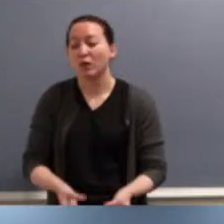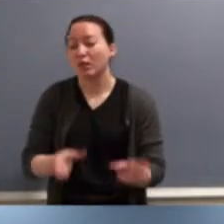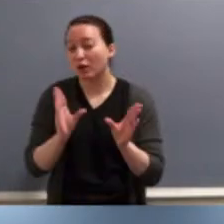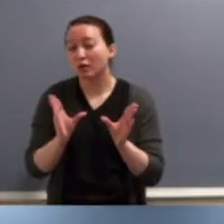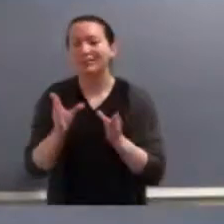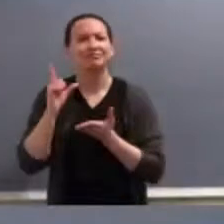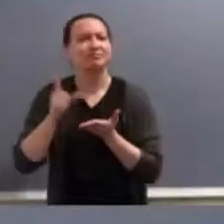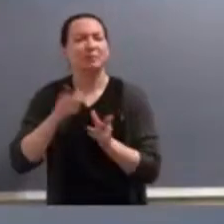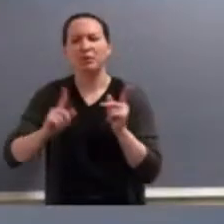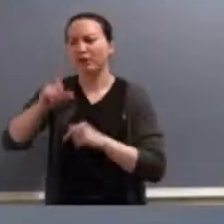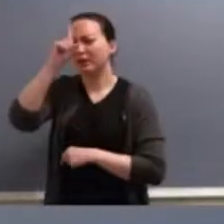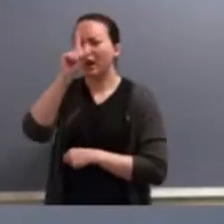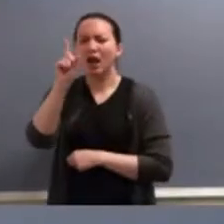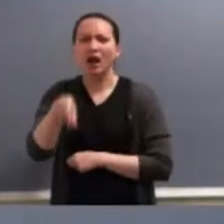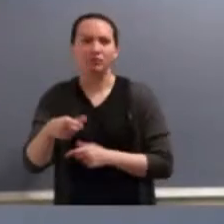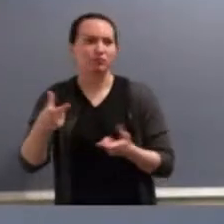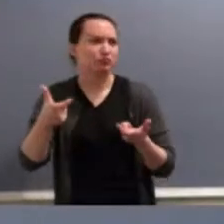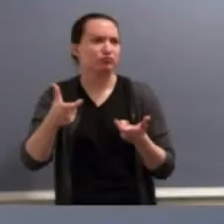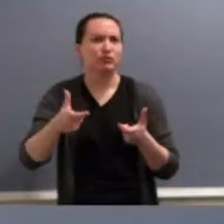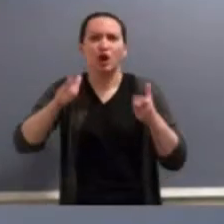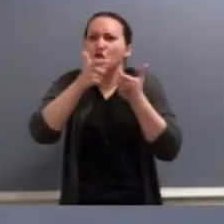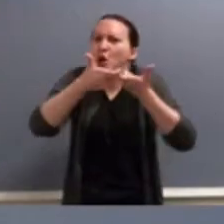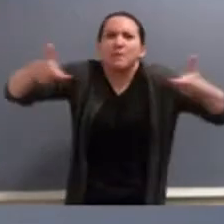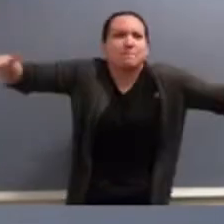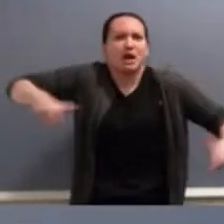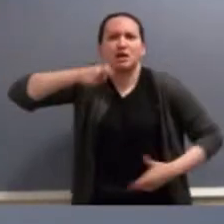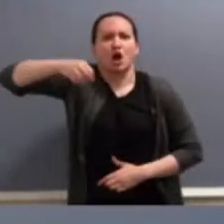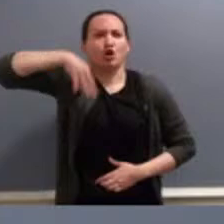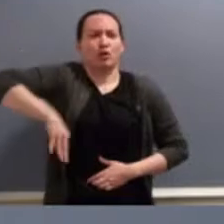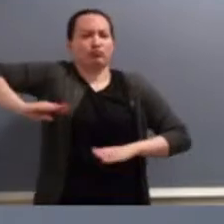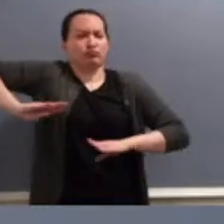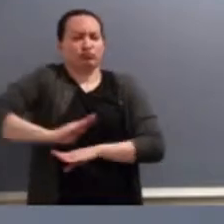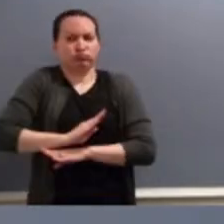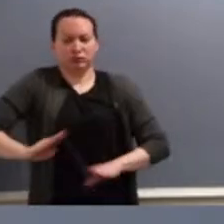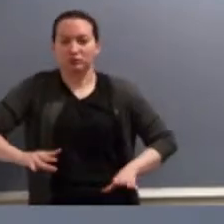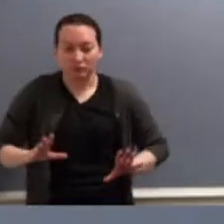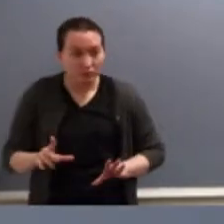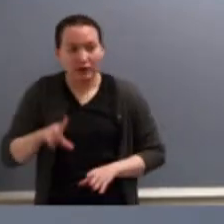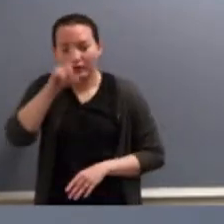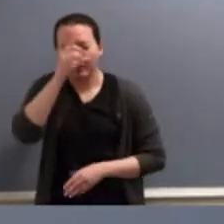people think you have to be this huge non-profit and I think you brought it up at a couple meetings